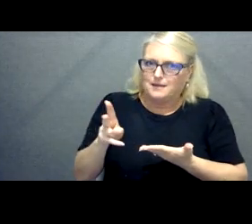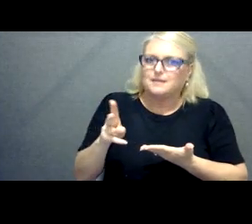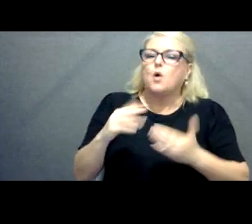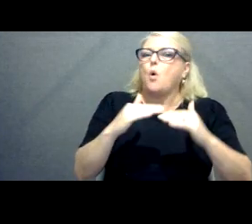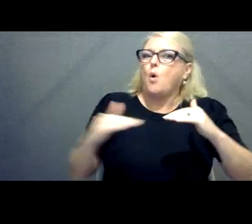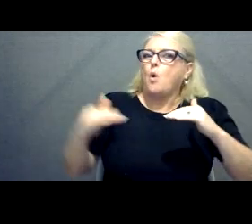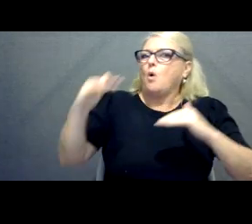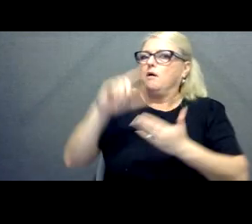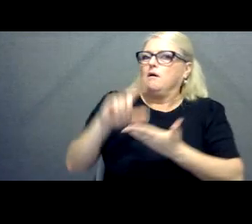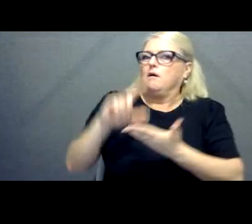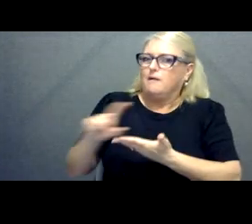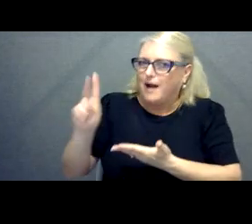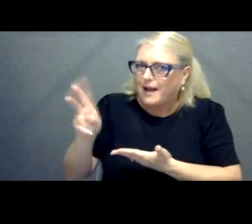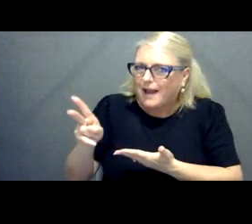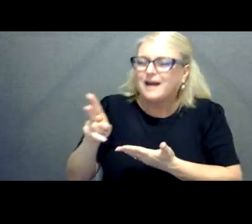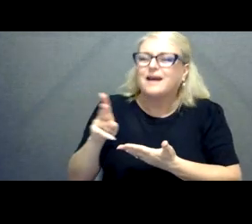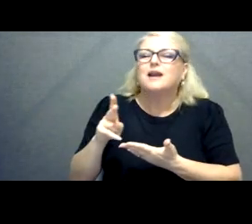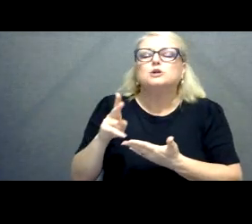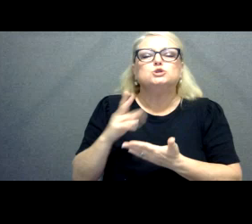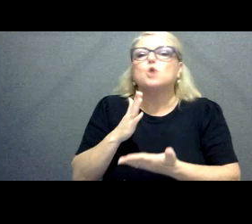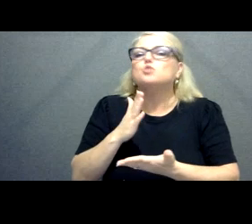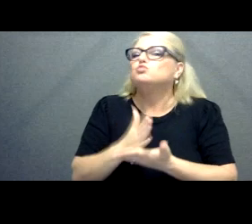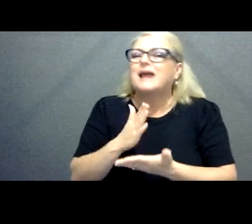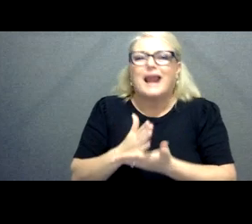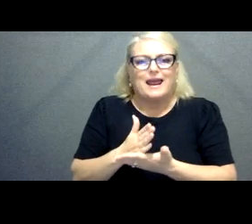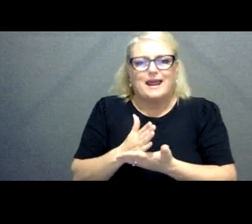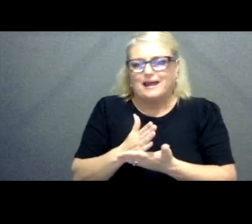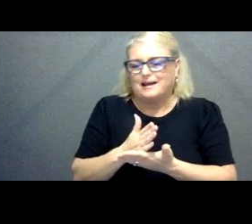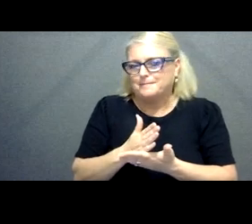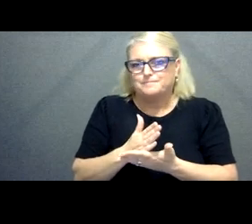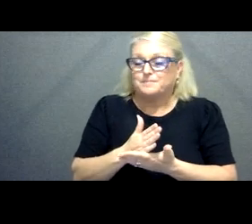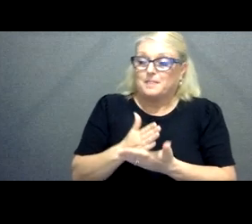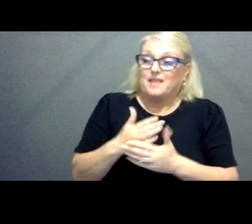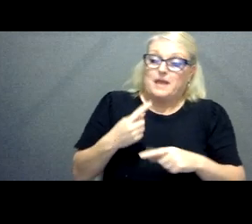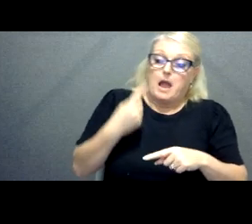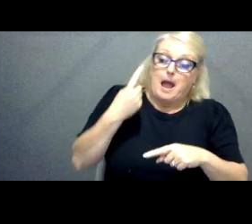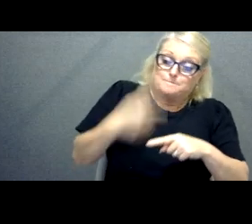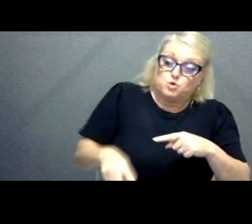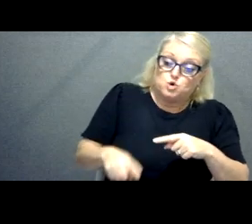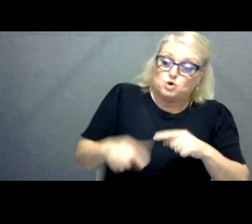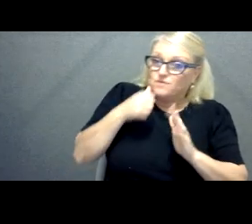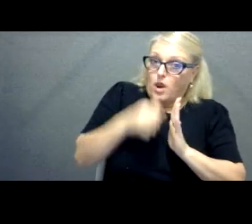so the the initial application grant approval letter to the client will outline what we have